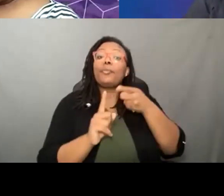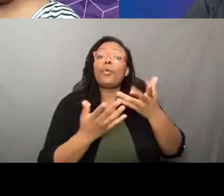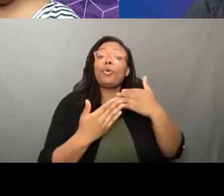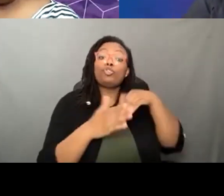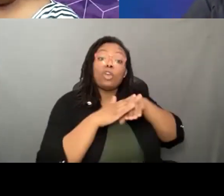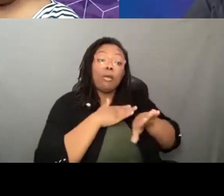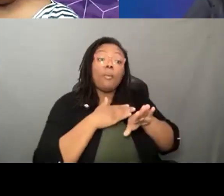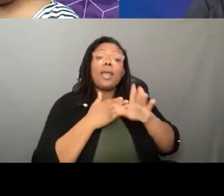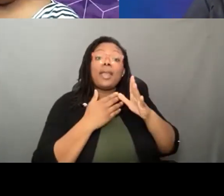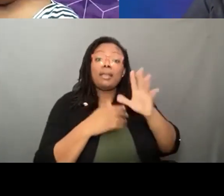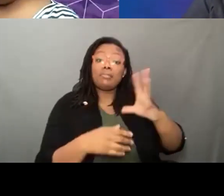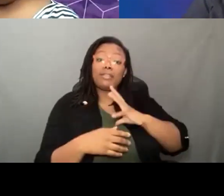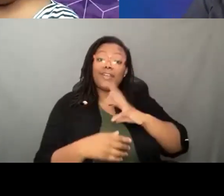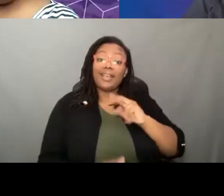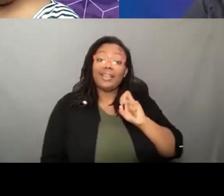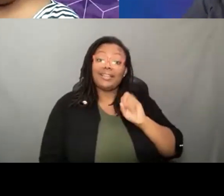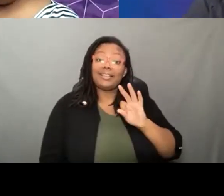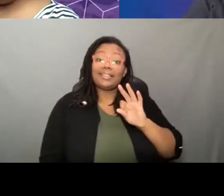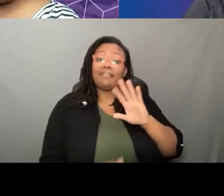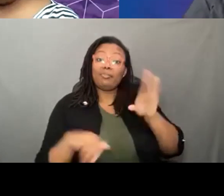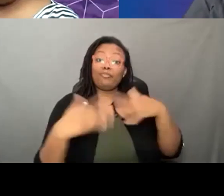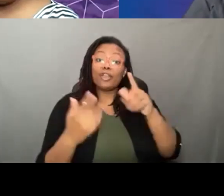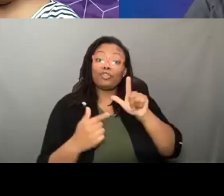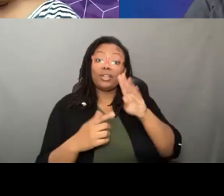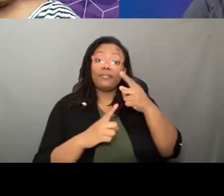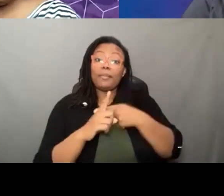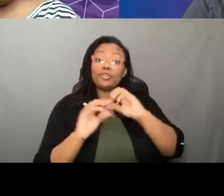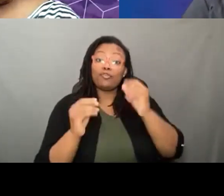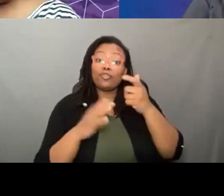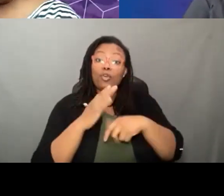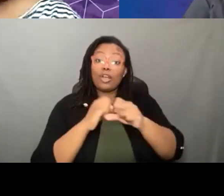It's fine if the NSF grants you 24 months' worth of no-cost extensions.